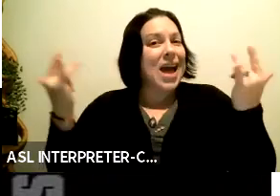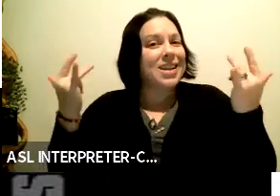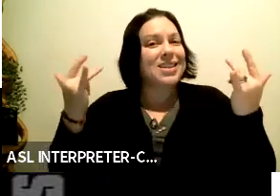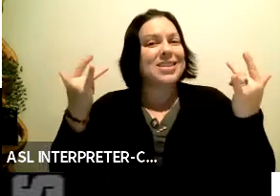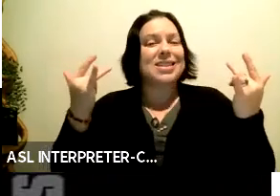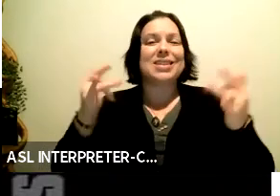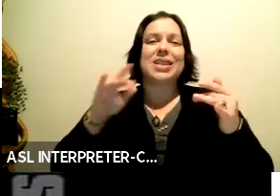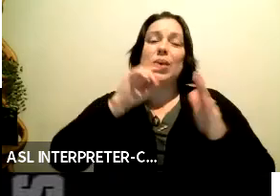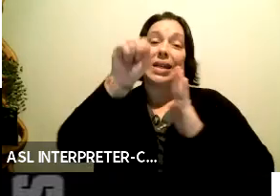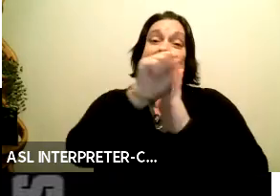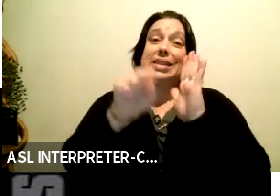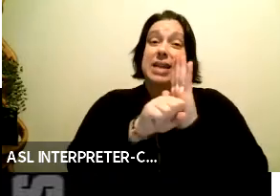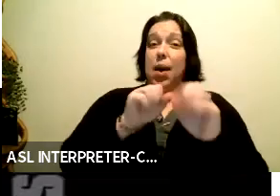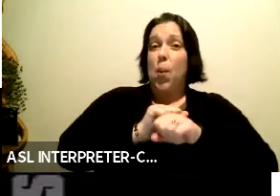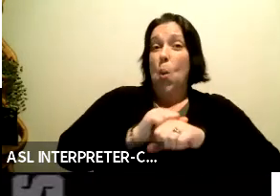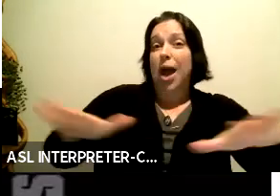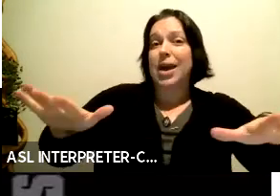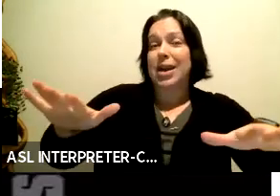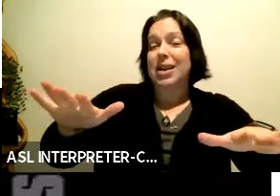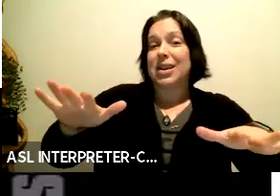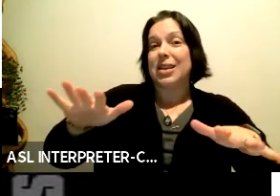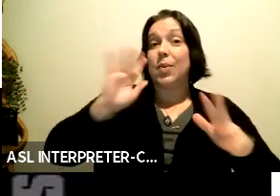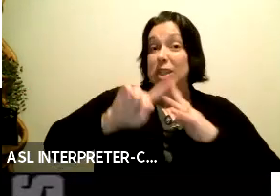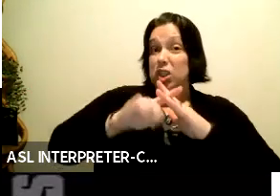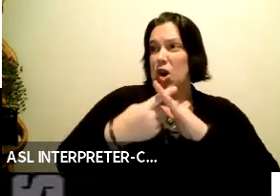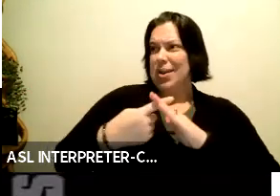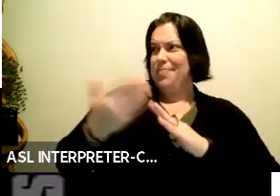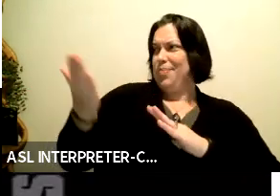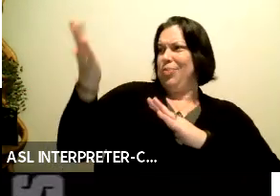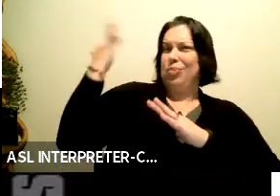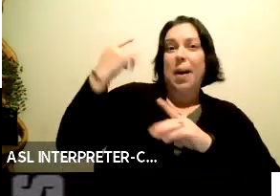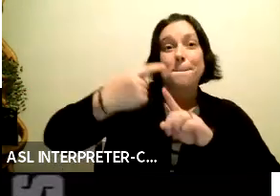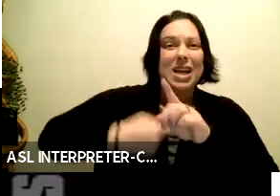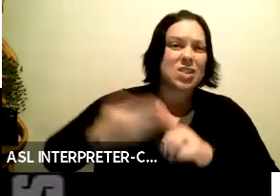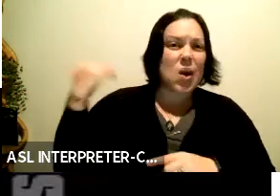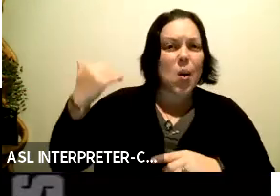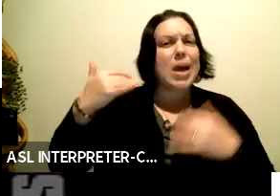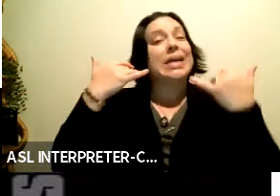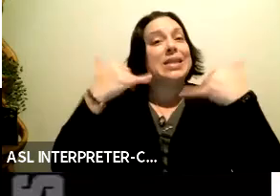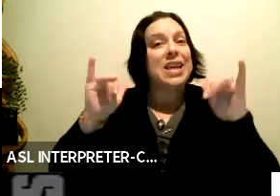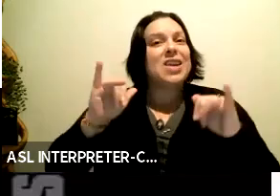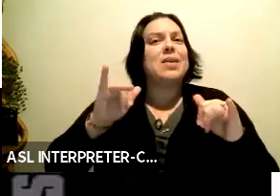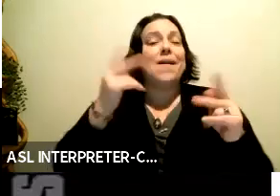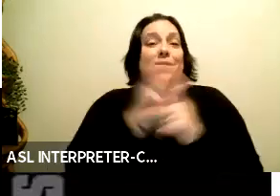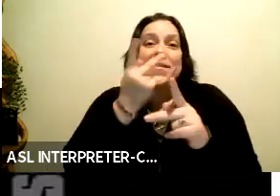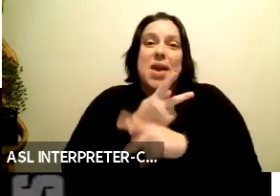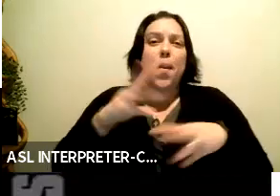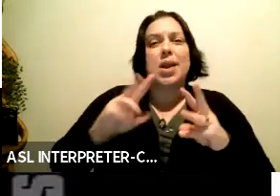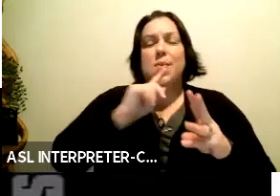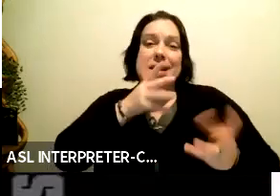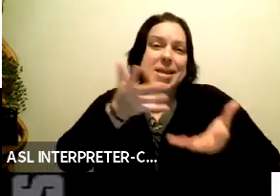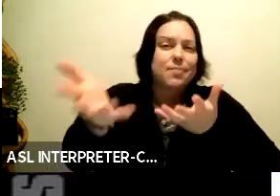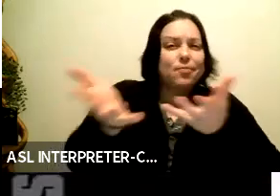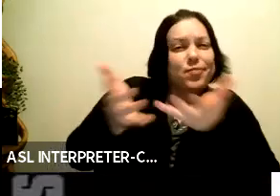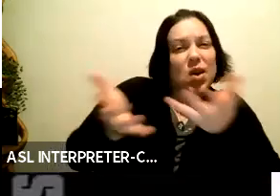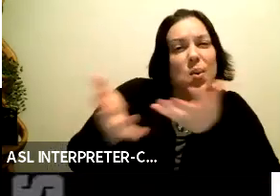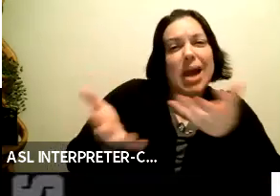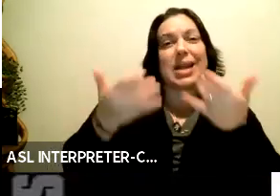that started so many months ago is still finding ways to interact and continue to be funded by